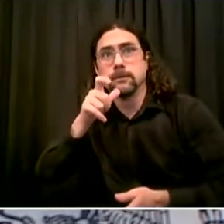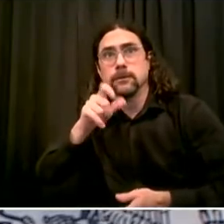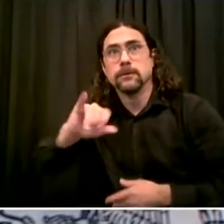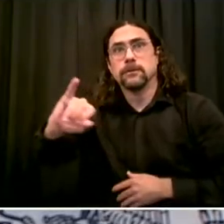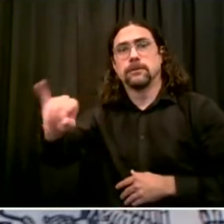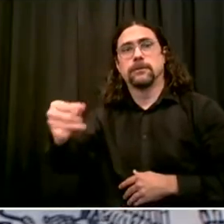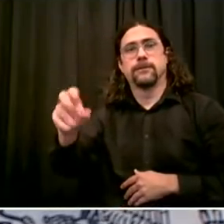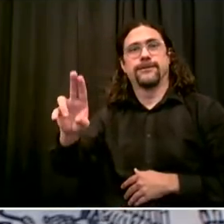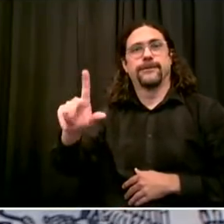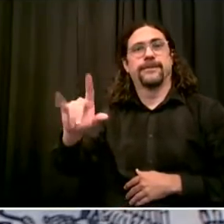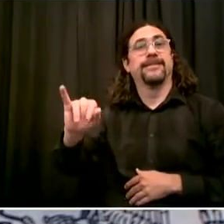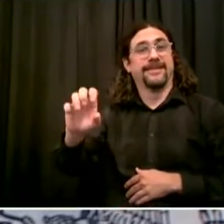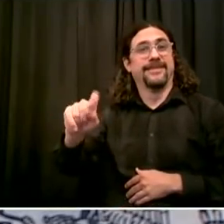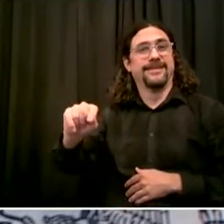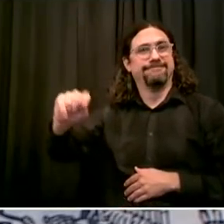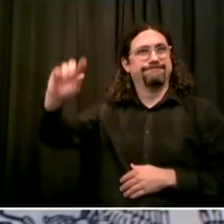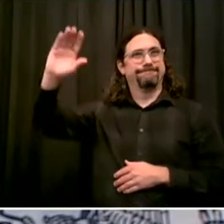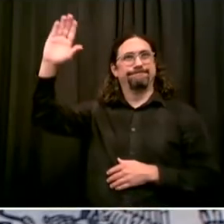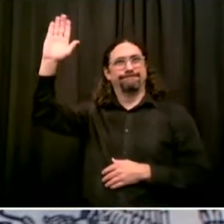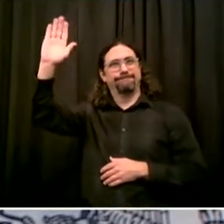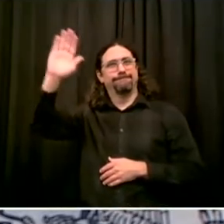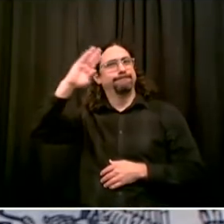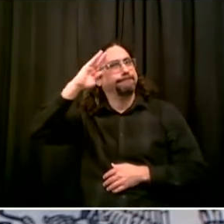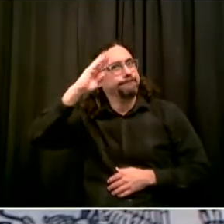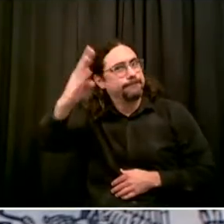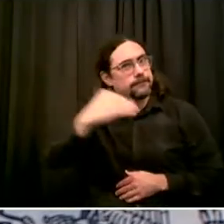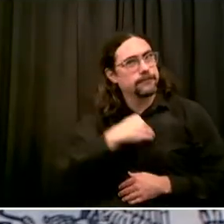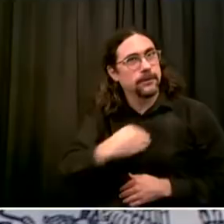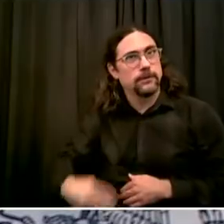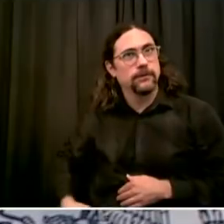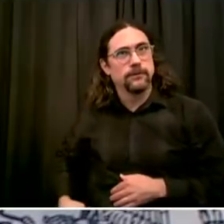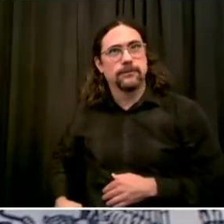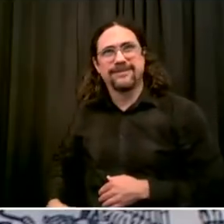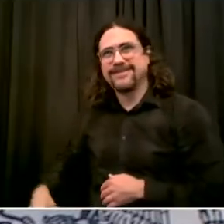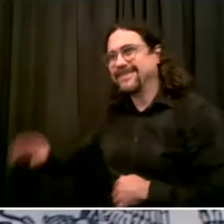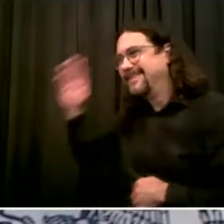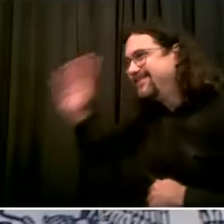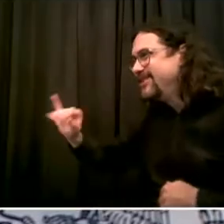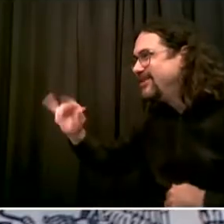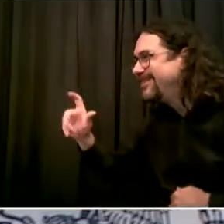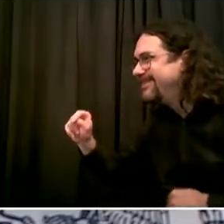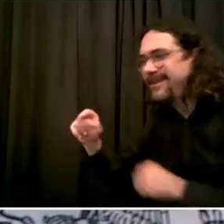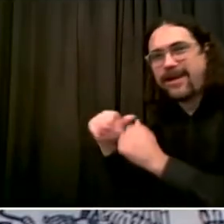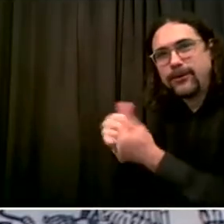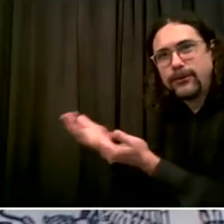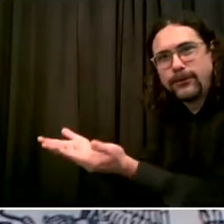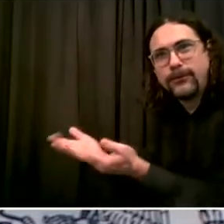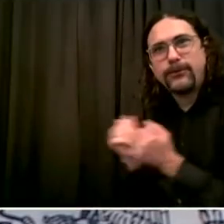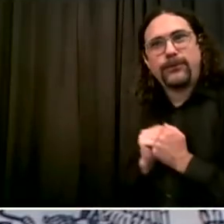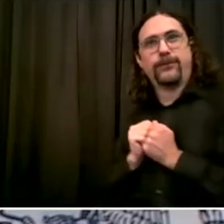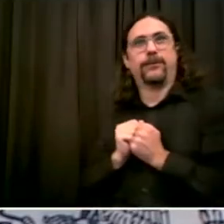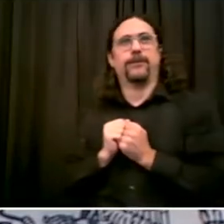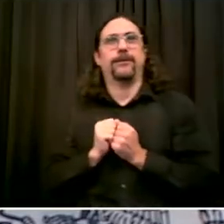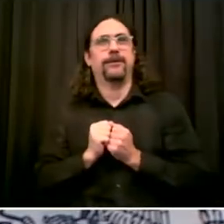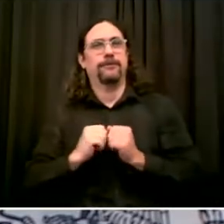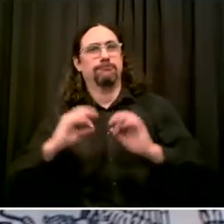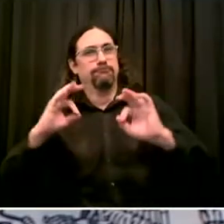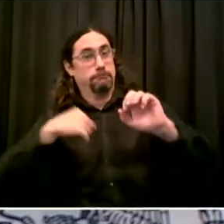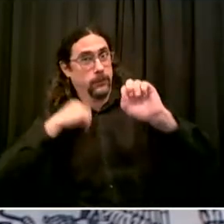MR. MAYOR, HOW ARE YOU? GOOD, HOW ARE YOU? I AM OKAY, THANK YOU.